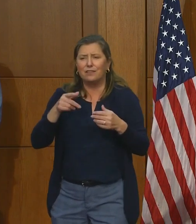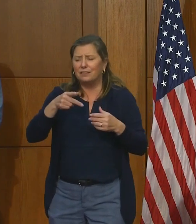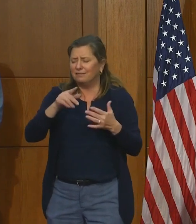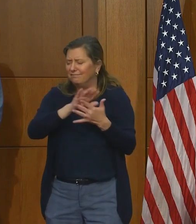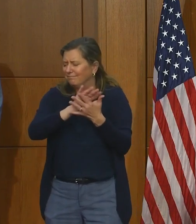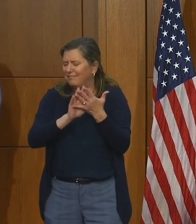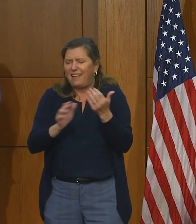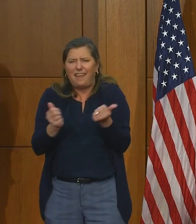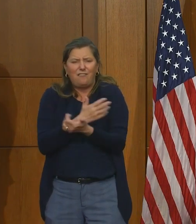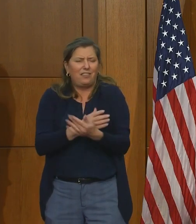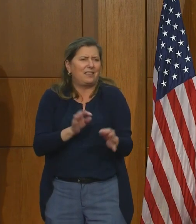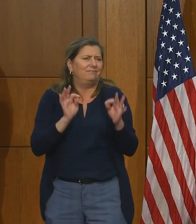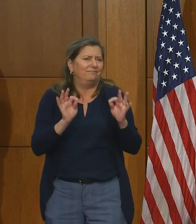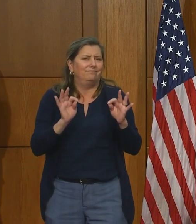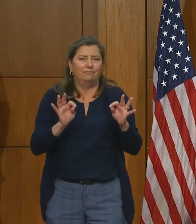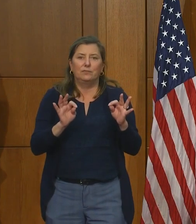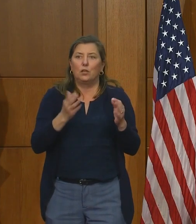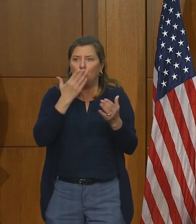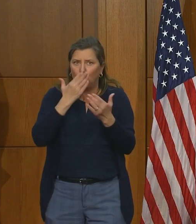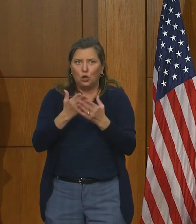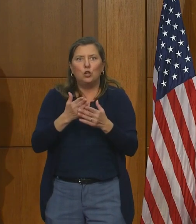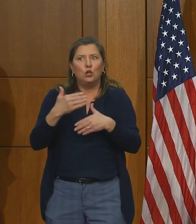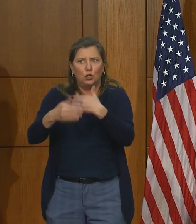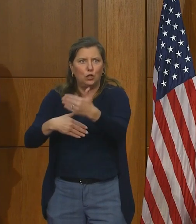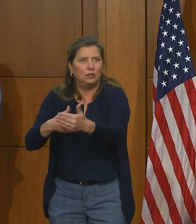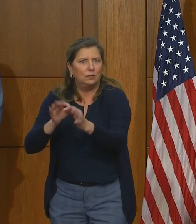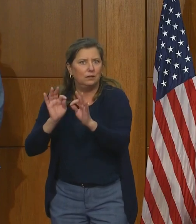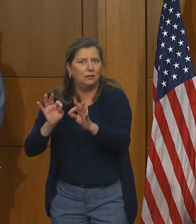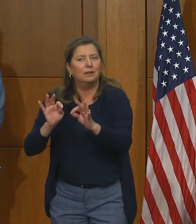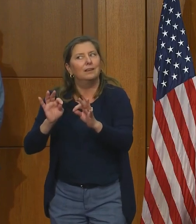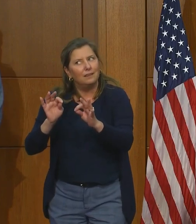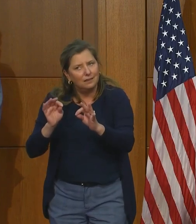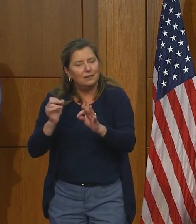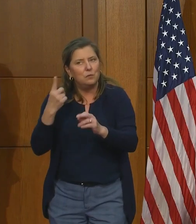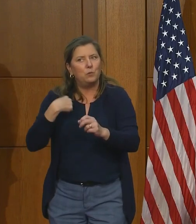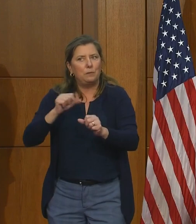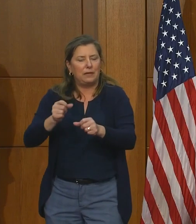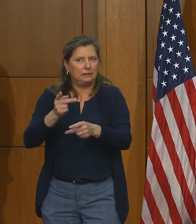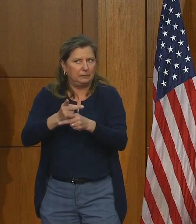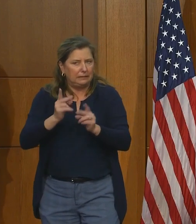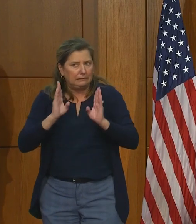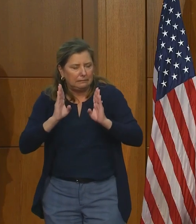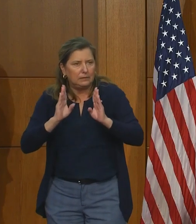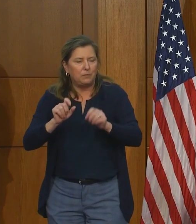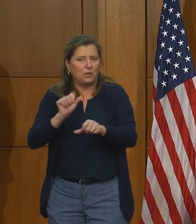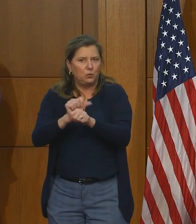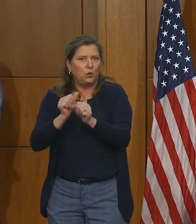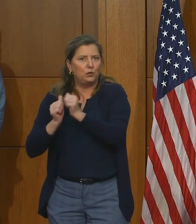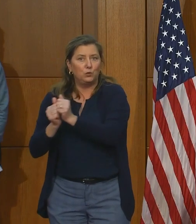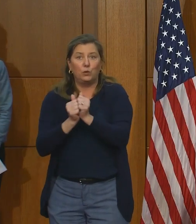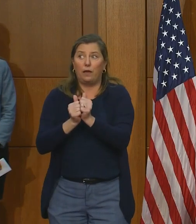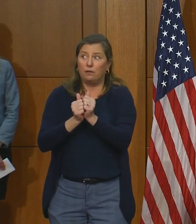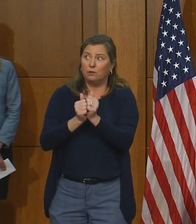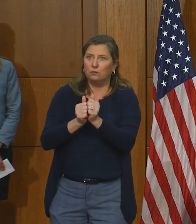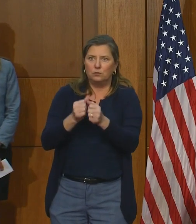HOSPITAL CAPACITY IS. IN A GOOD PLACE THE MATTER. MATTER TEST